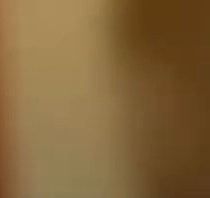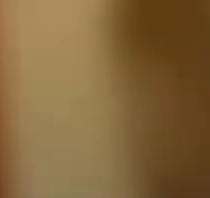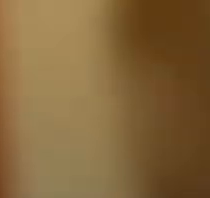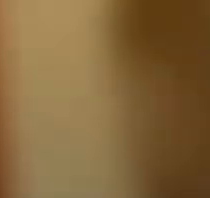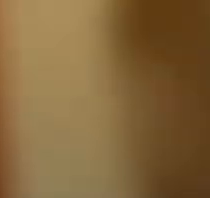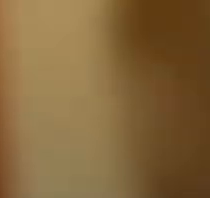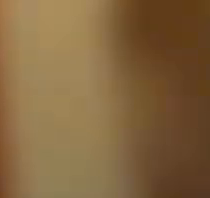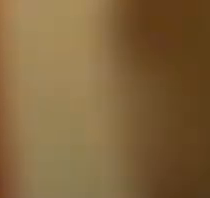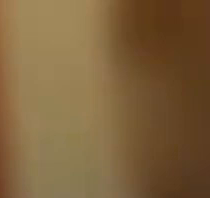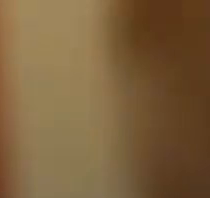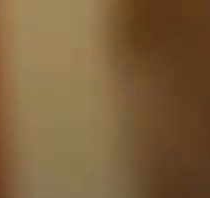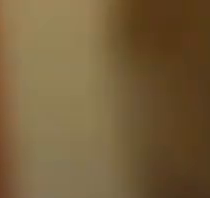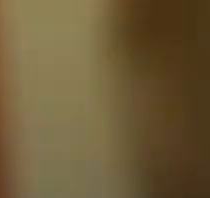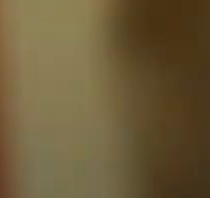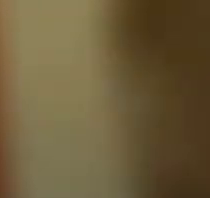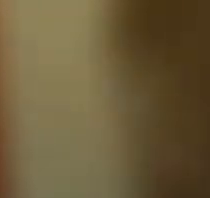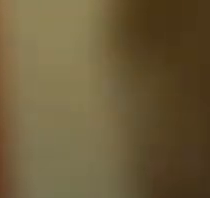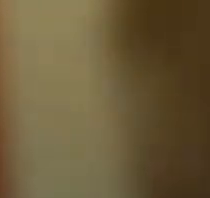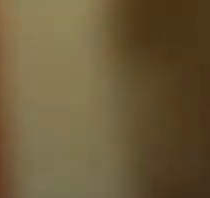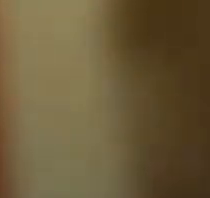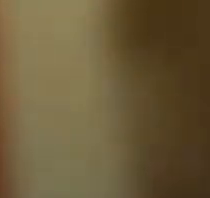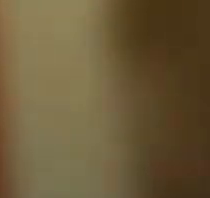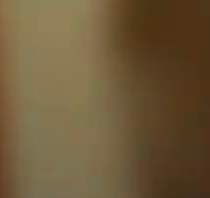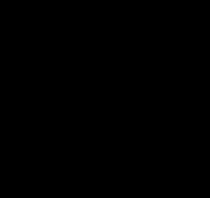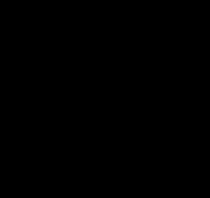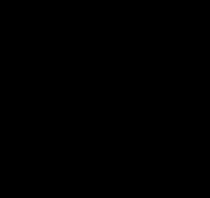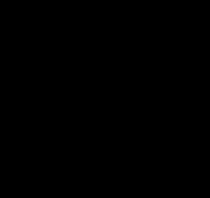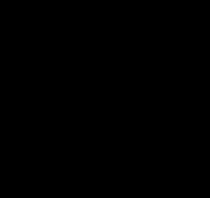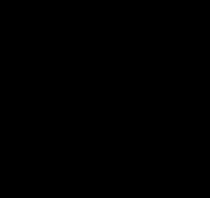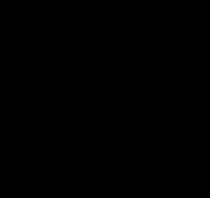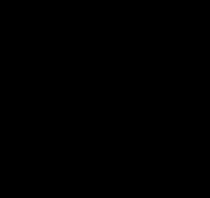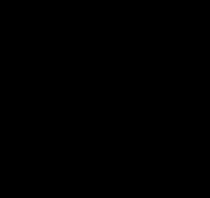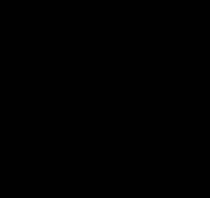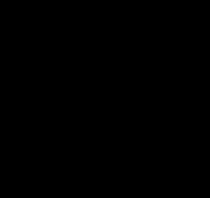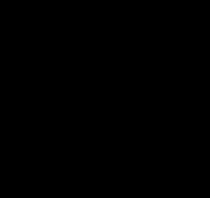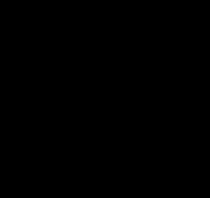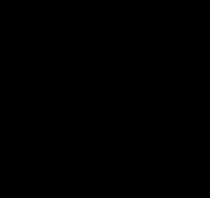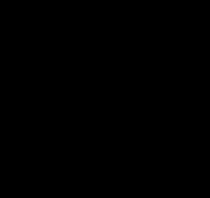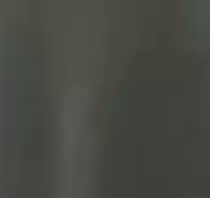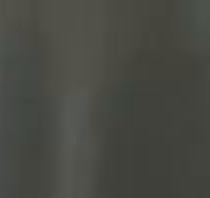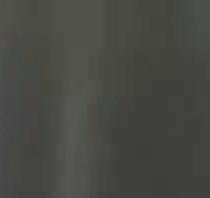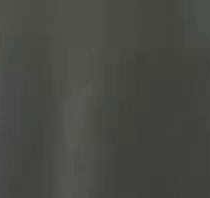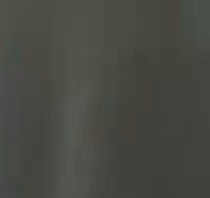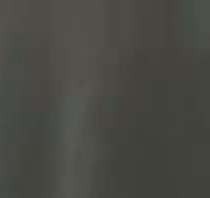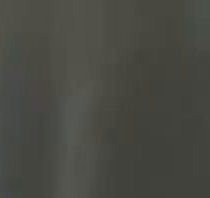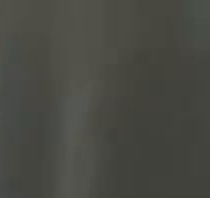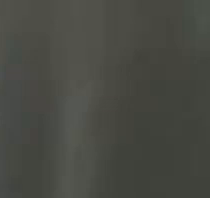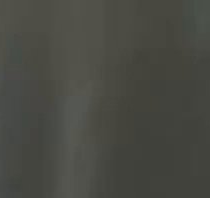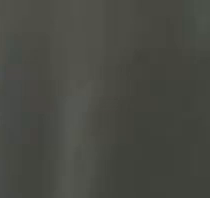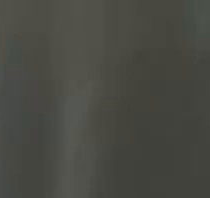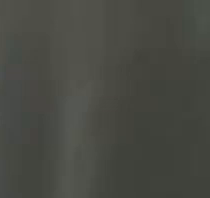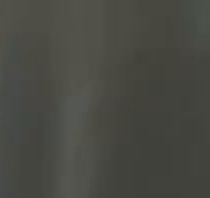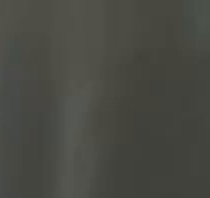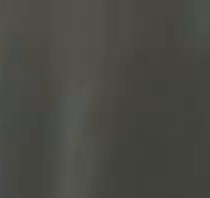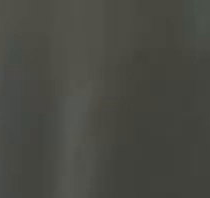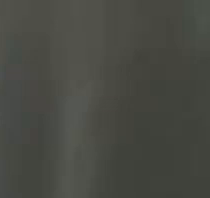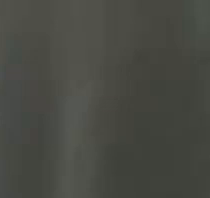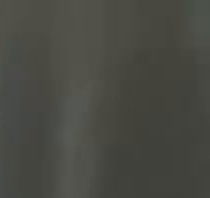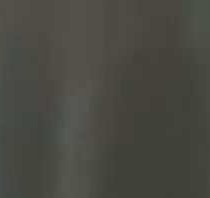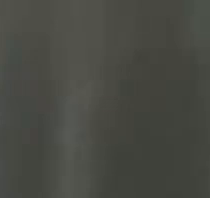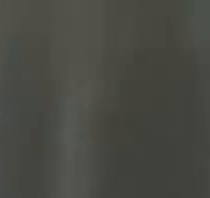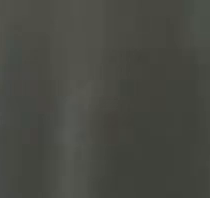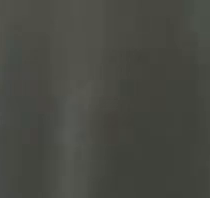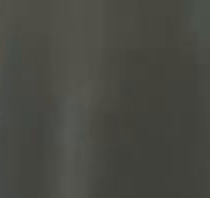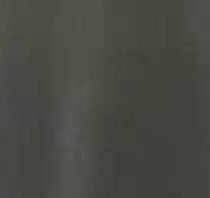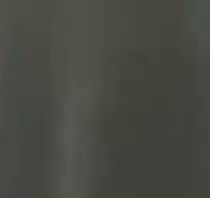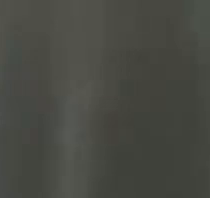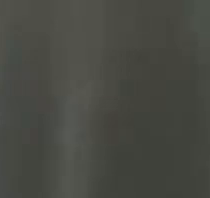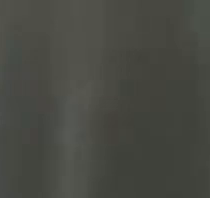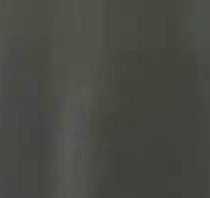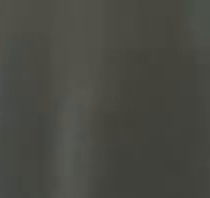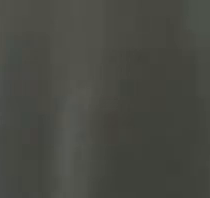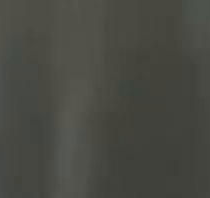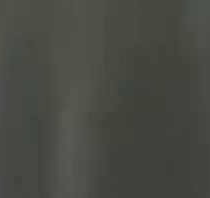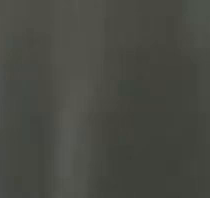You'll take care.